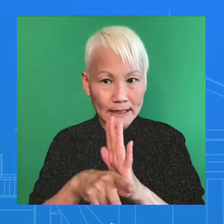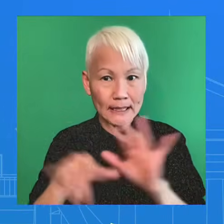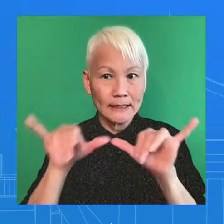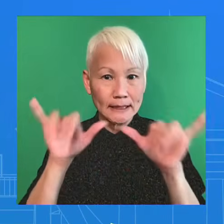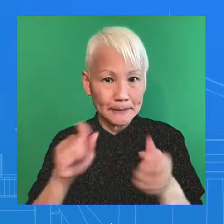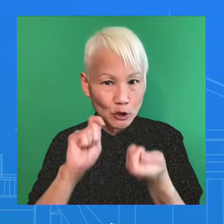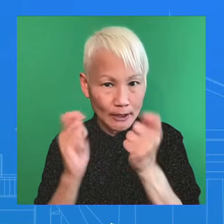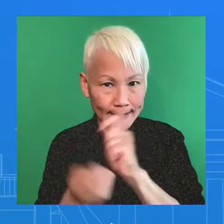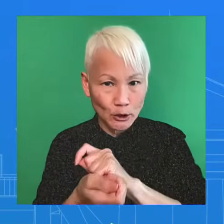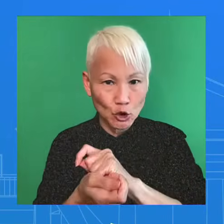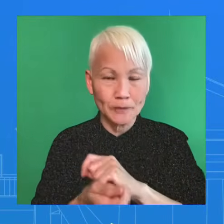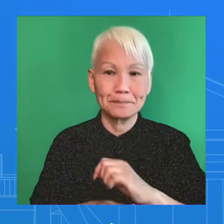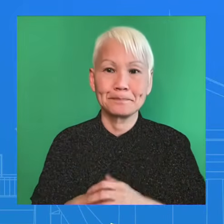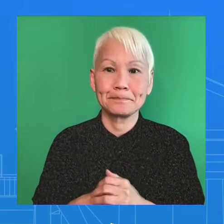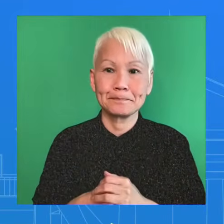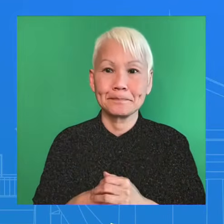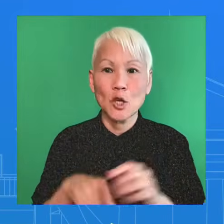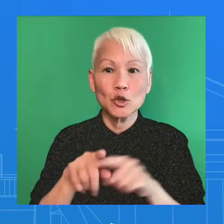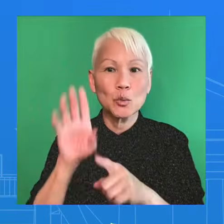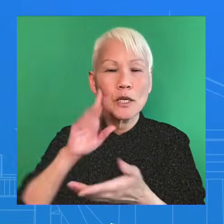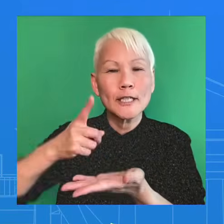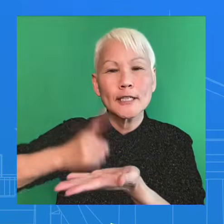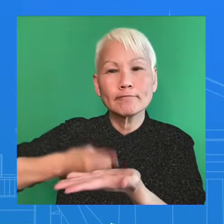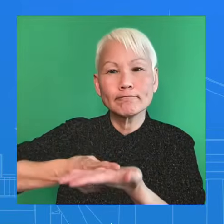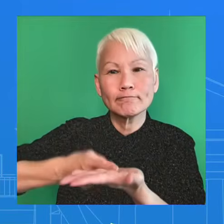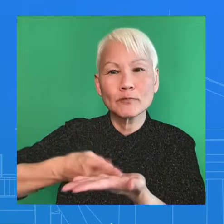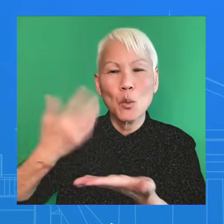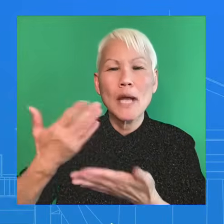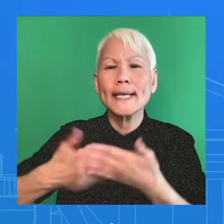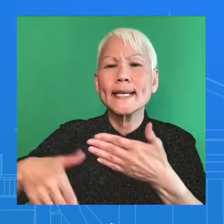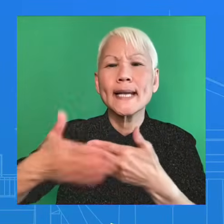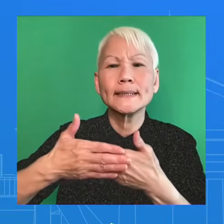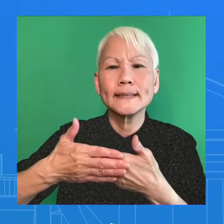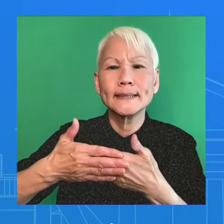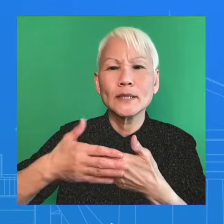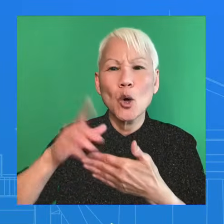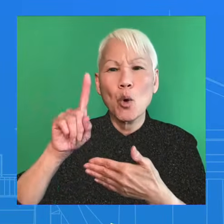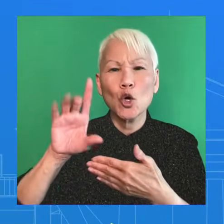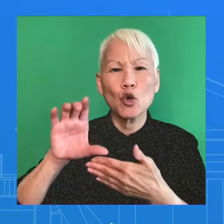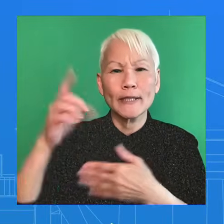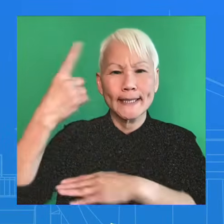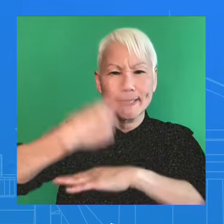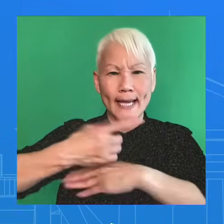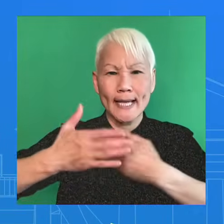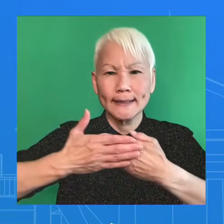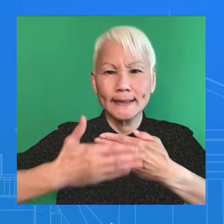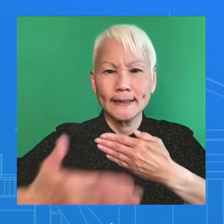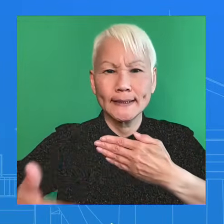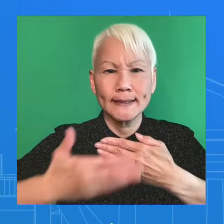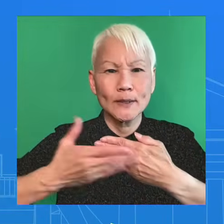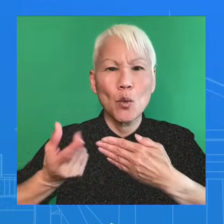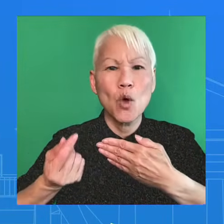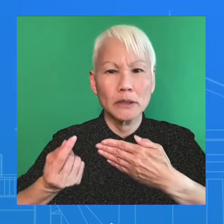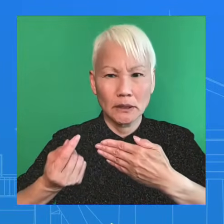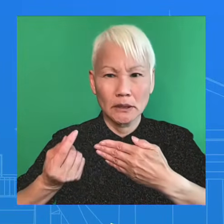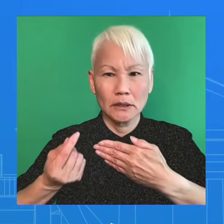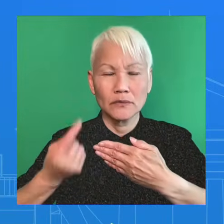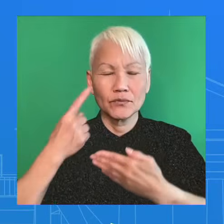which we think is incredibly important as we move forward with this rest of this year, unleashing more infrastructure, clean energy,